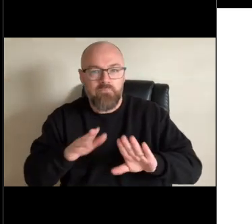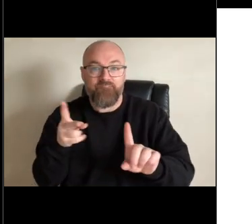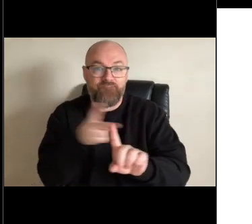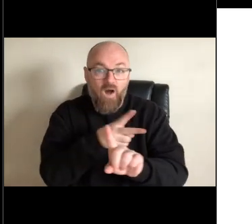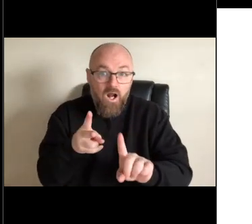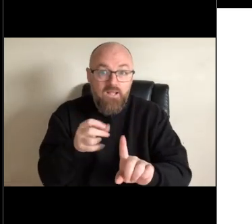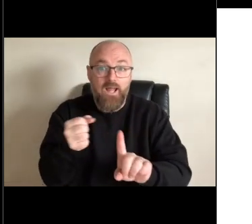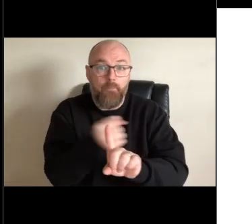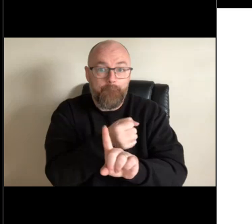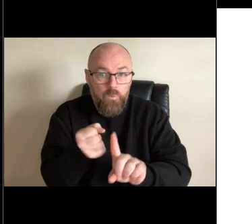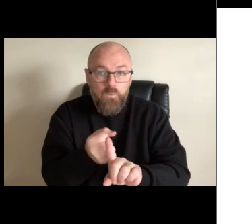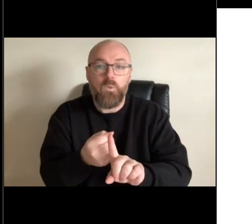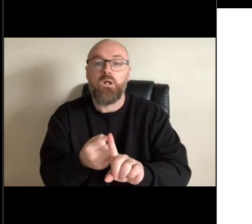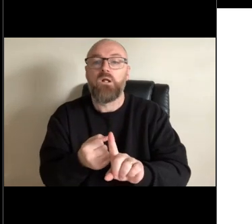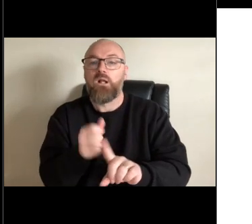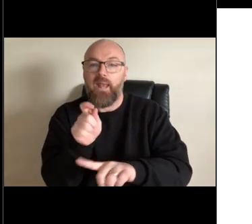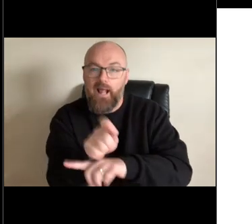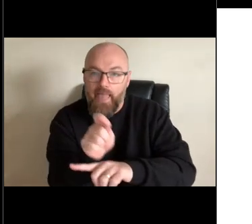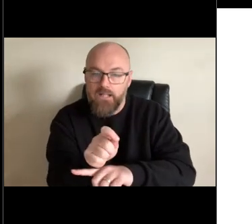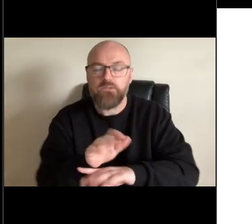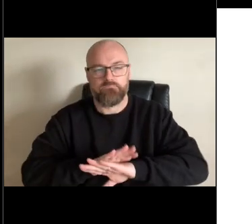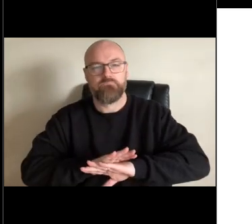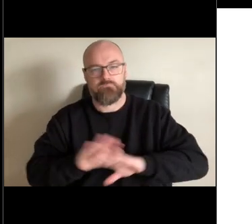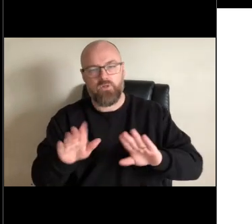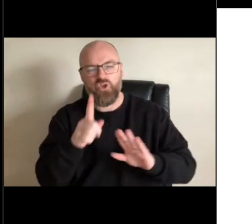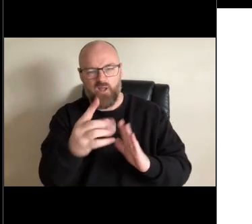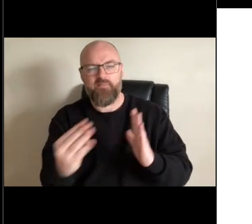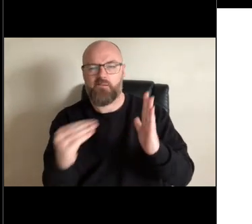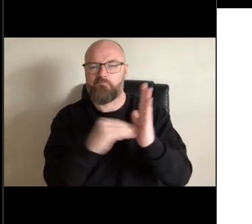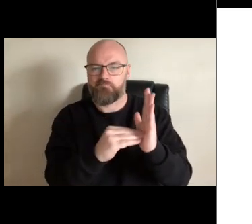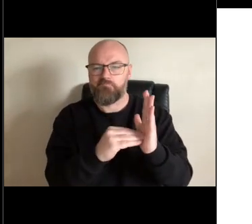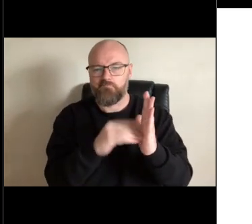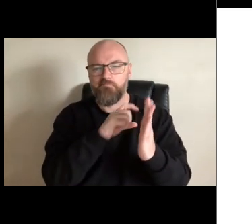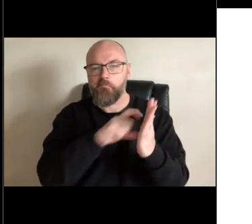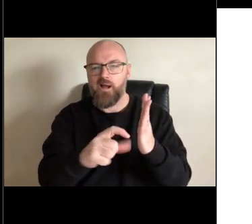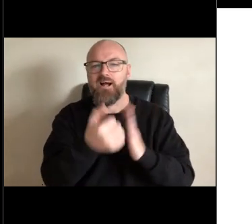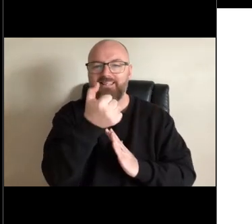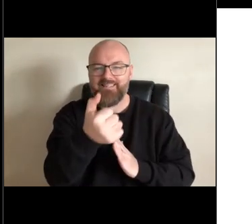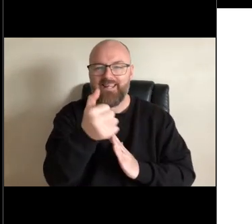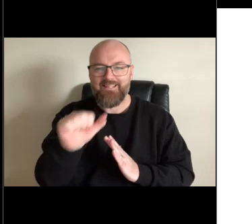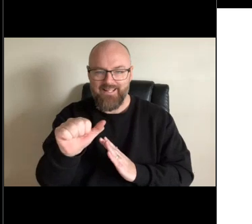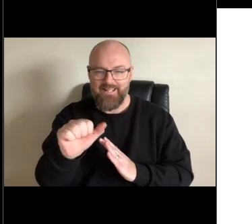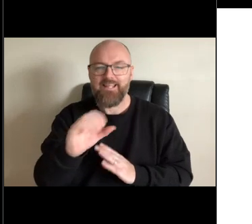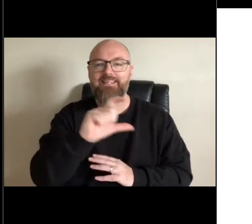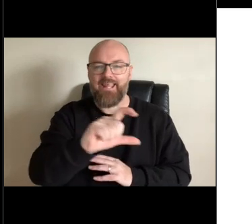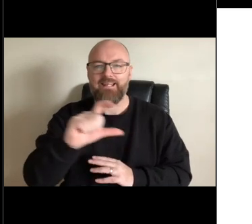part of section 60CC so that suggests that it's a fairly important consideration the other things